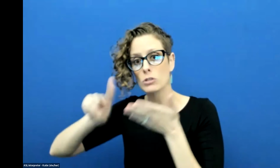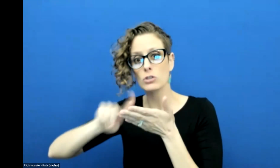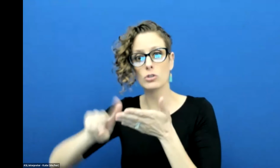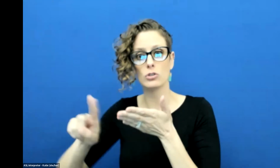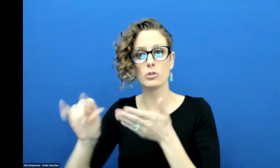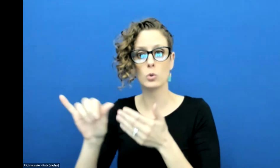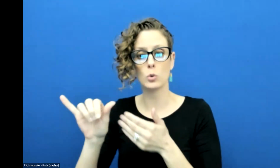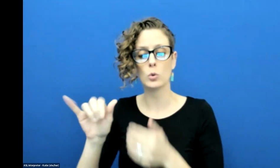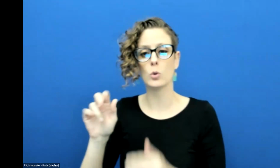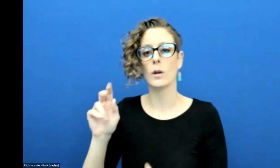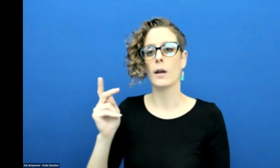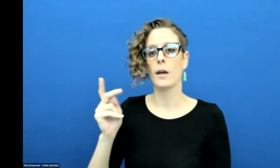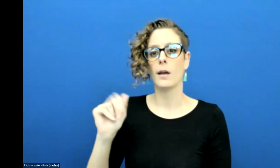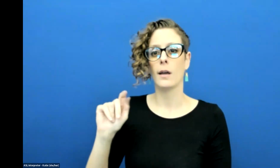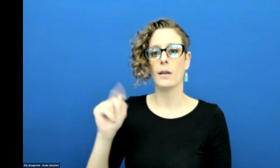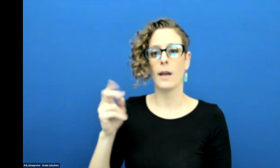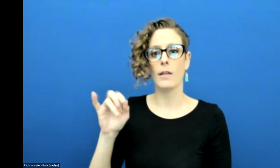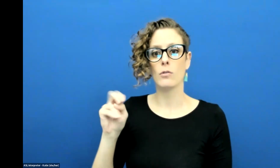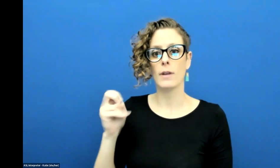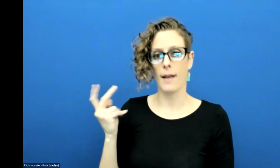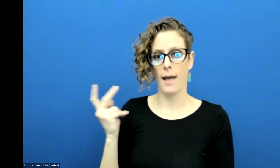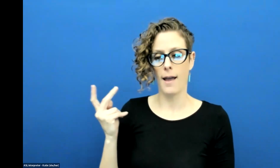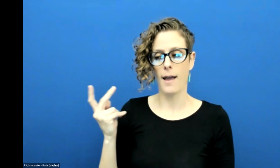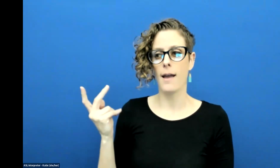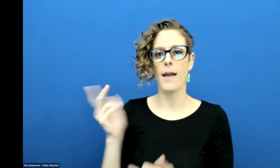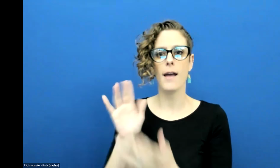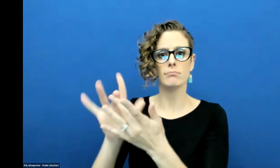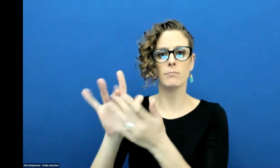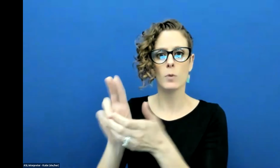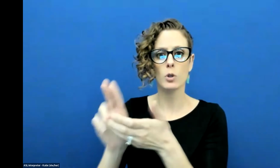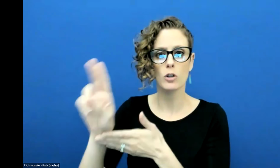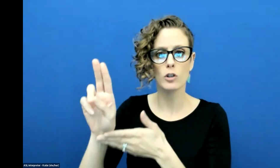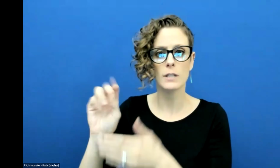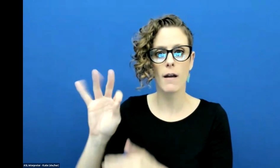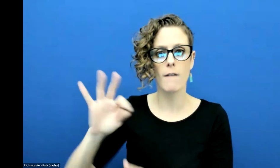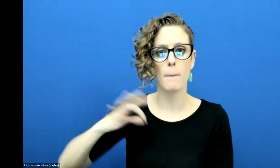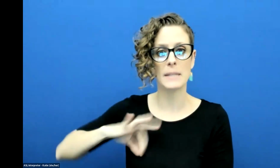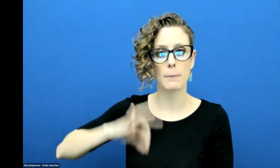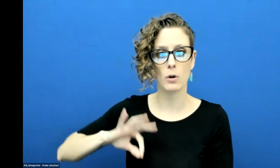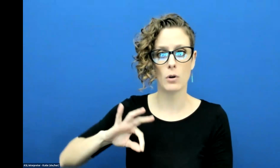and I have been in discussions with folks out at the University of Pittsburgh I think it is and